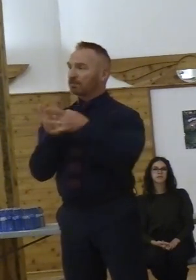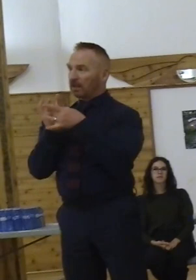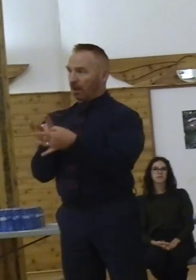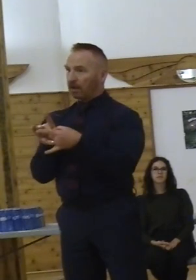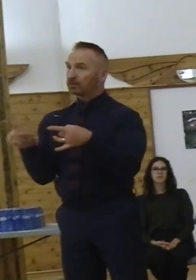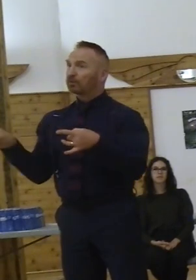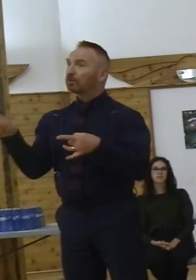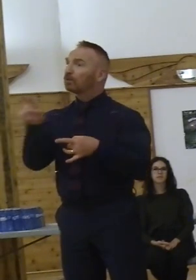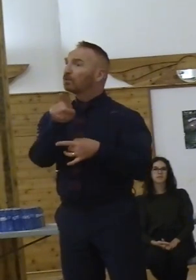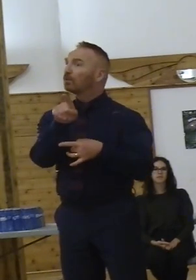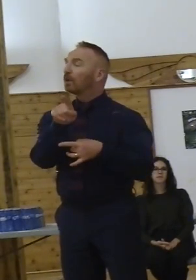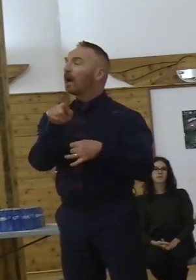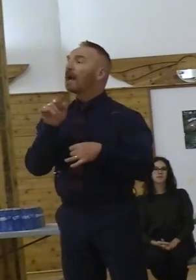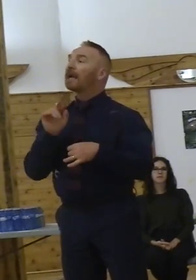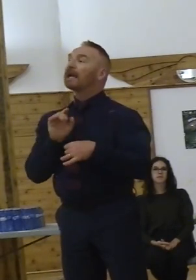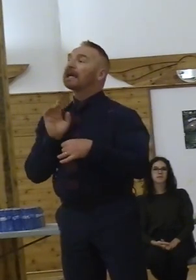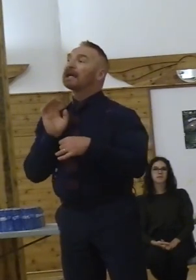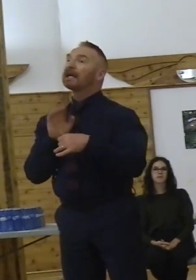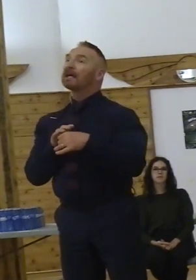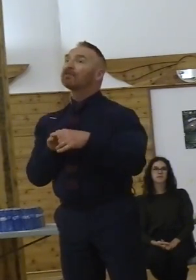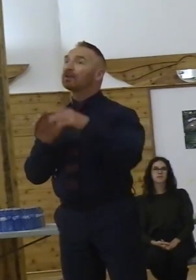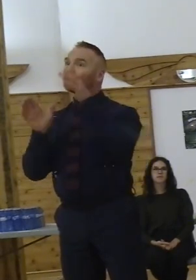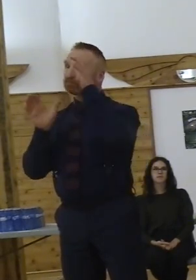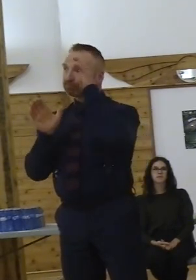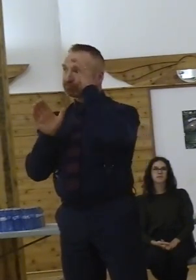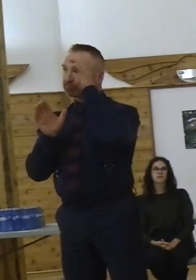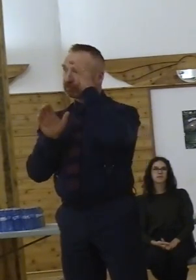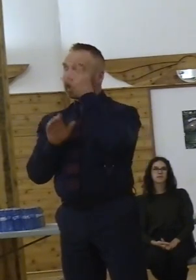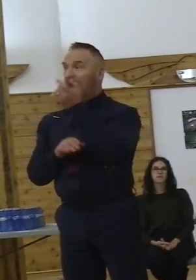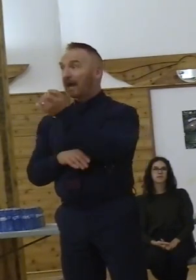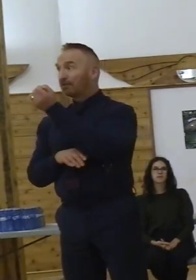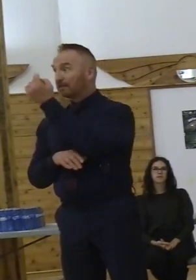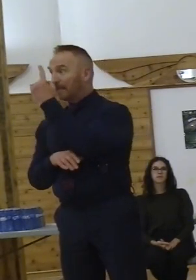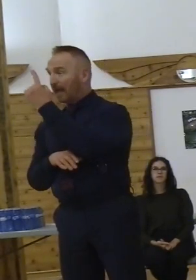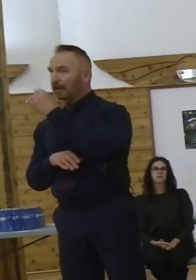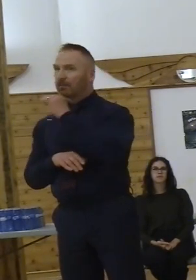you understand it or not.